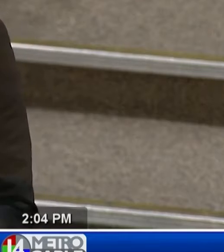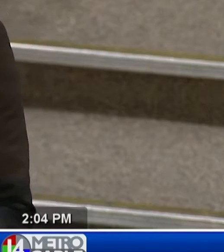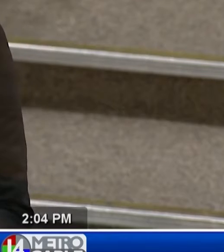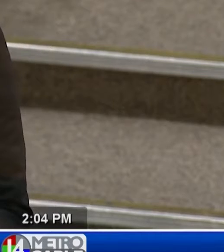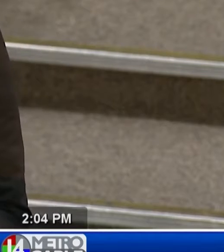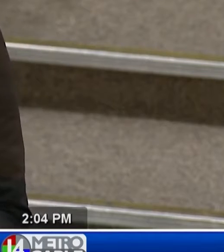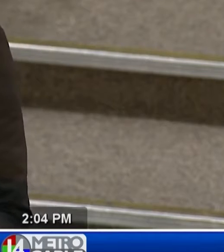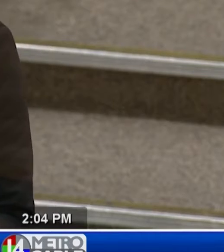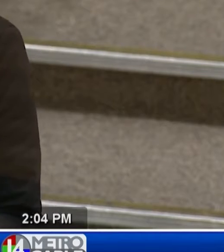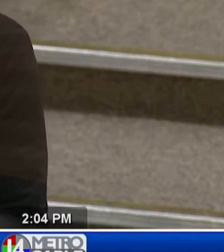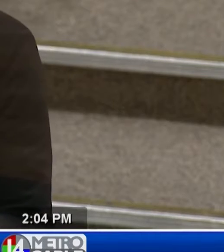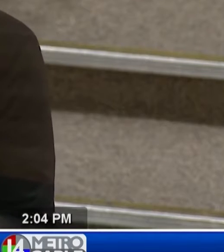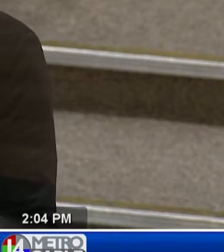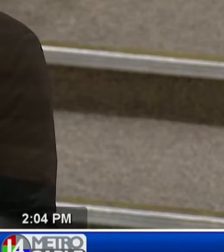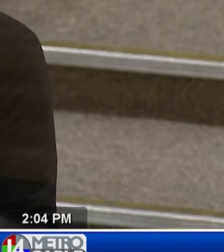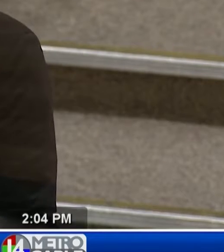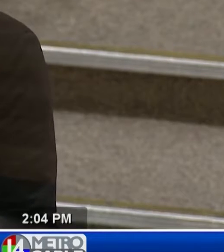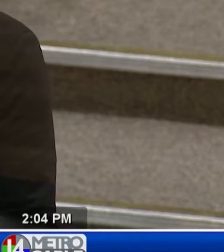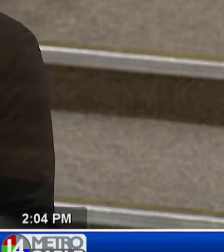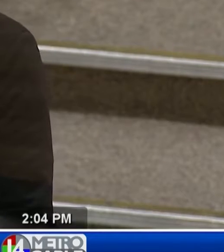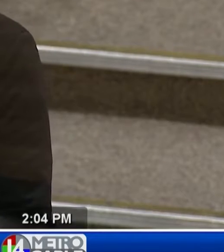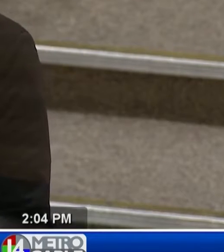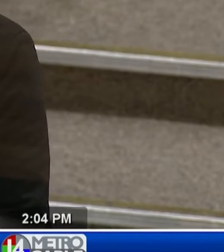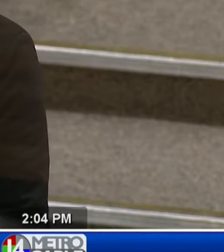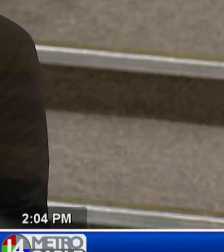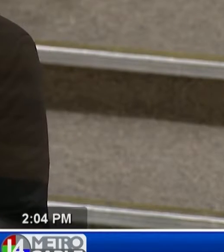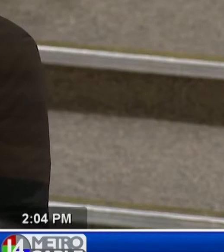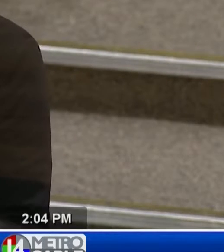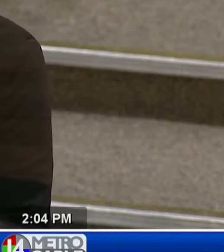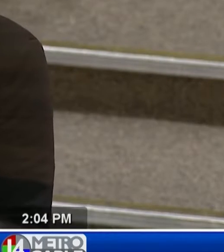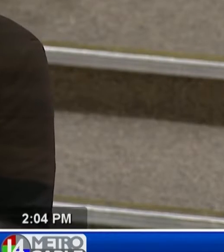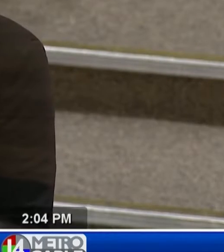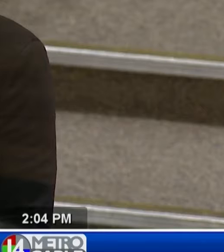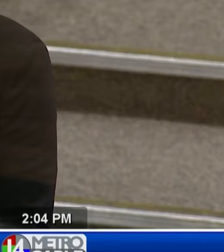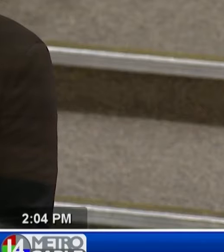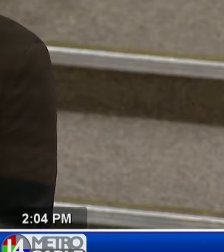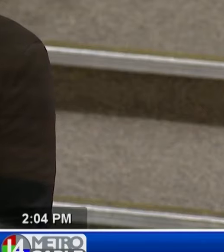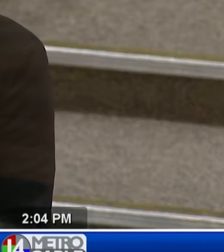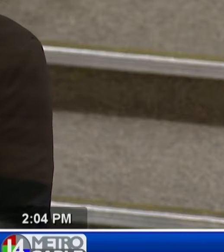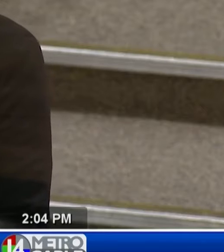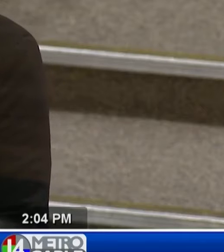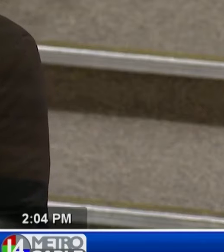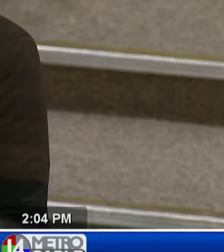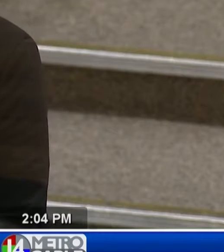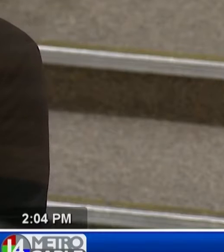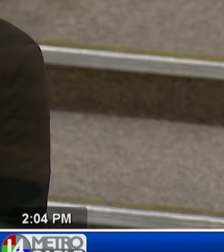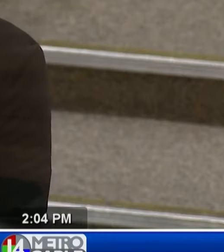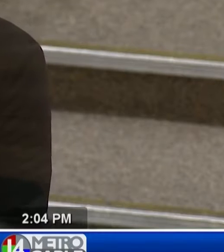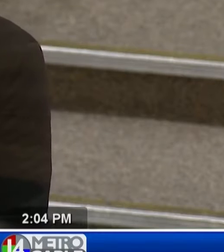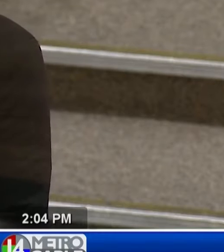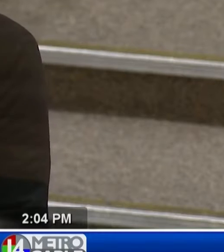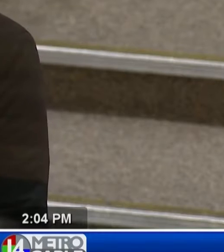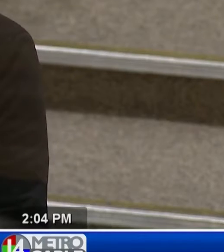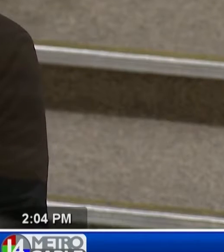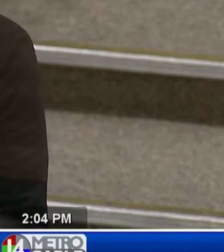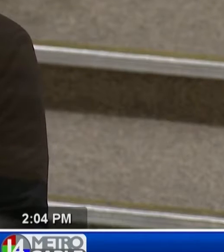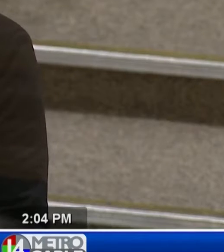This final map is the result of a process that was on a much more shortened timeline than we would have liked and that we were not in control of.